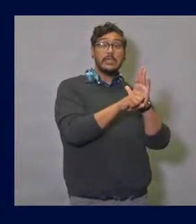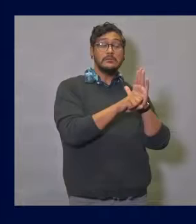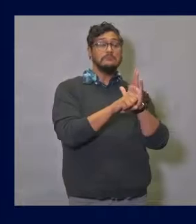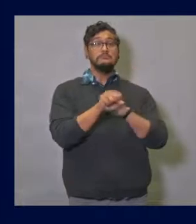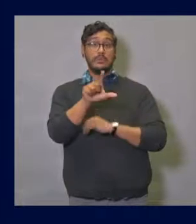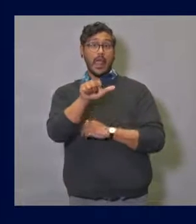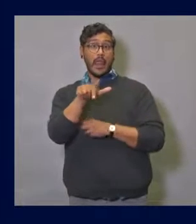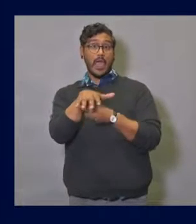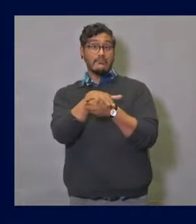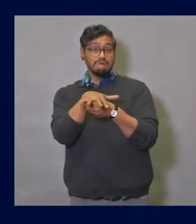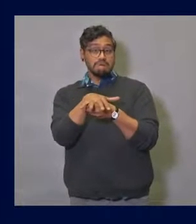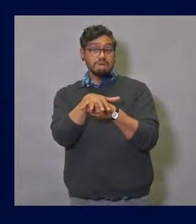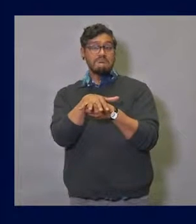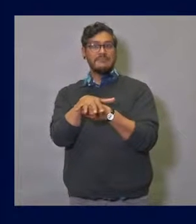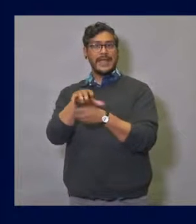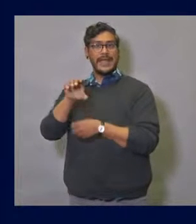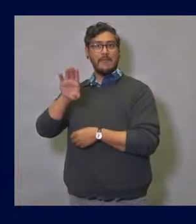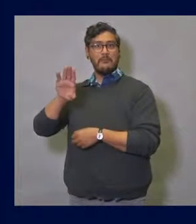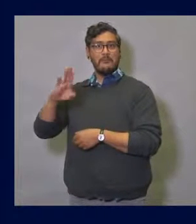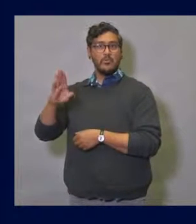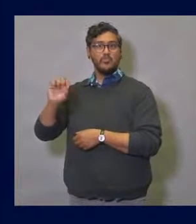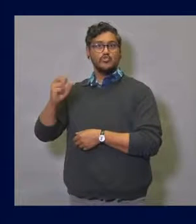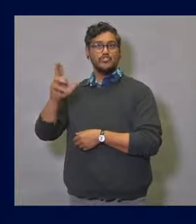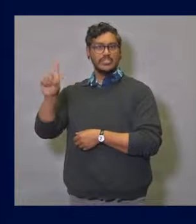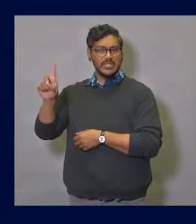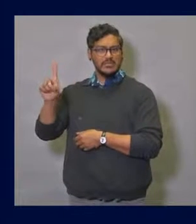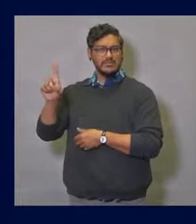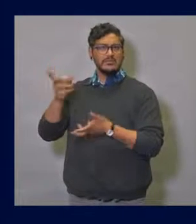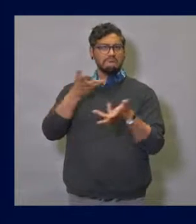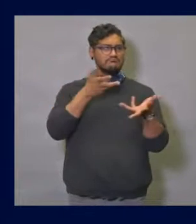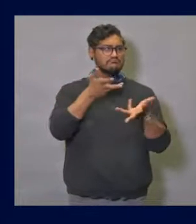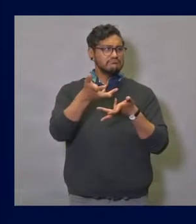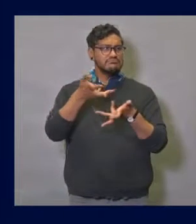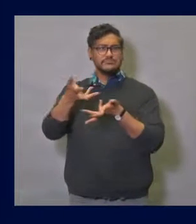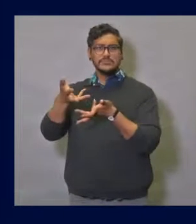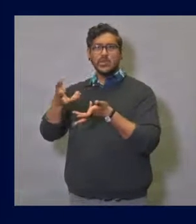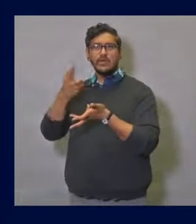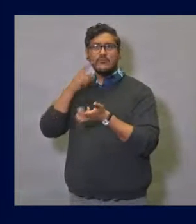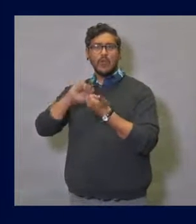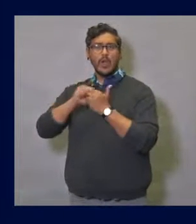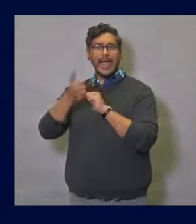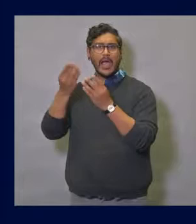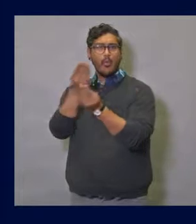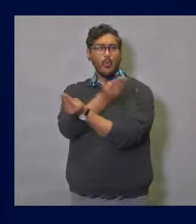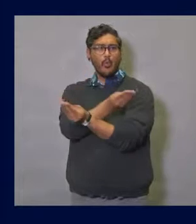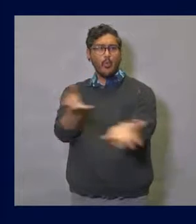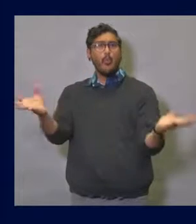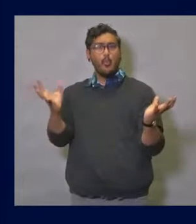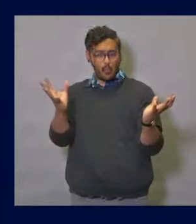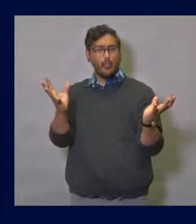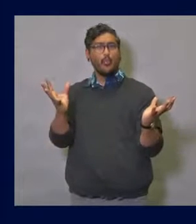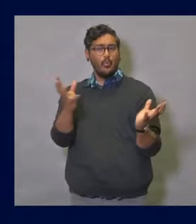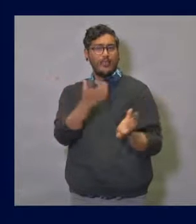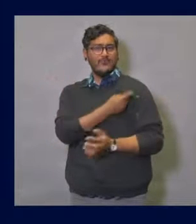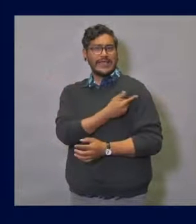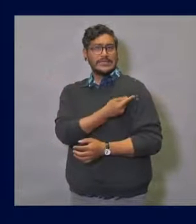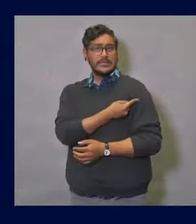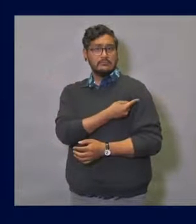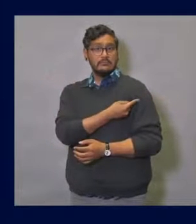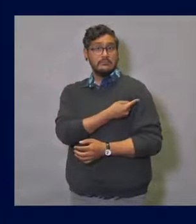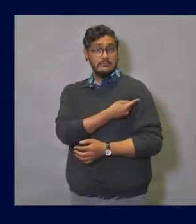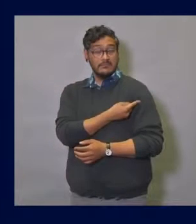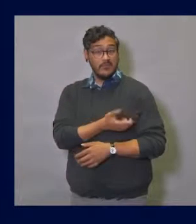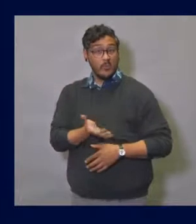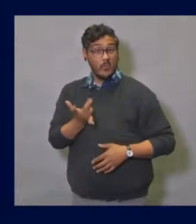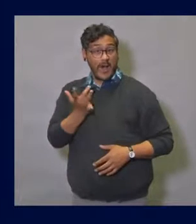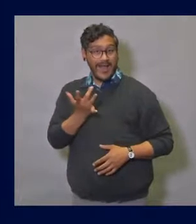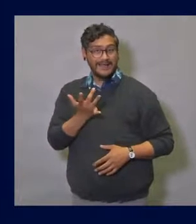DURANTE LAS ÚLTIMAS SEMANAS EL